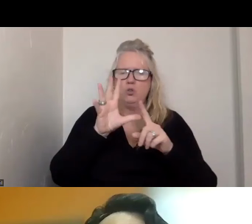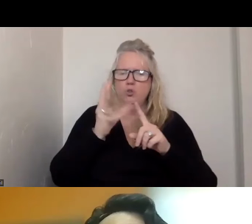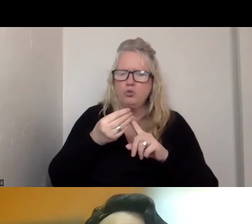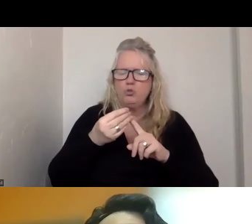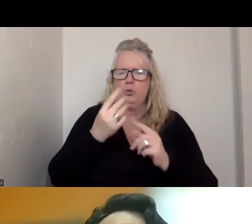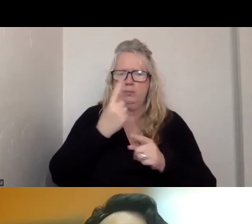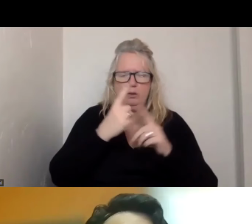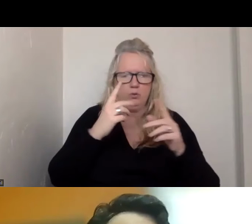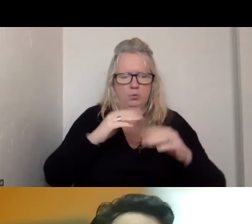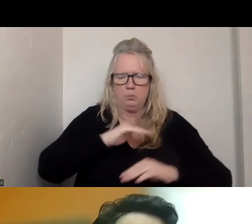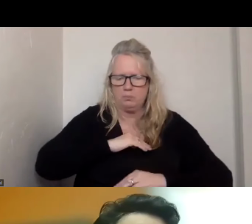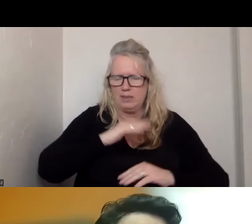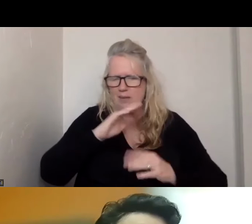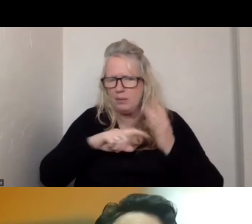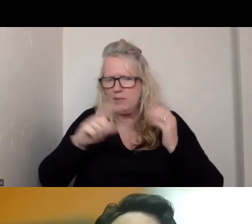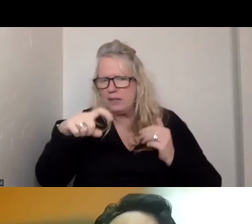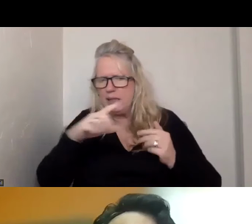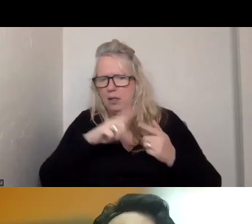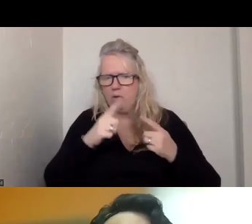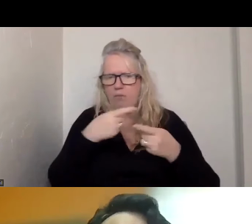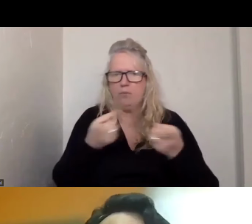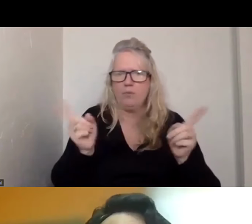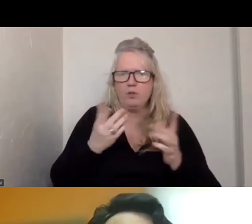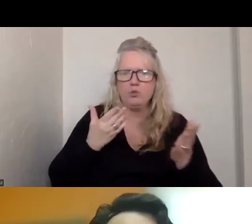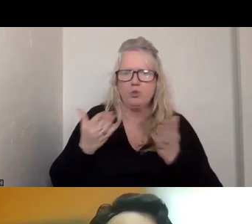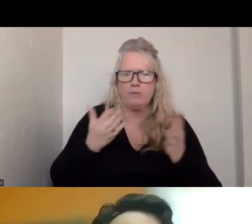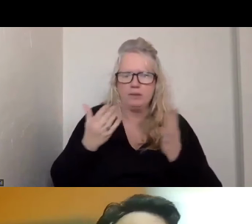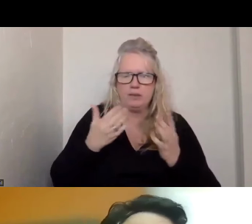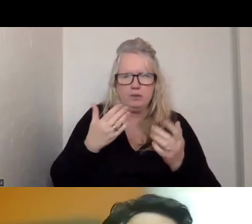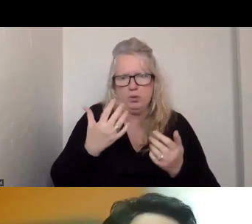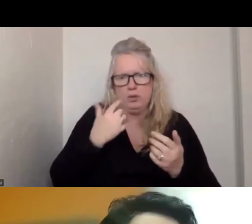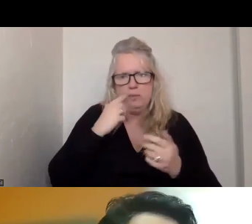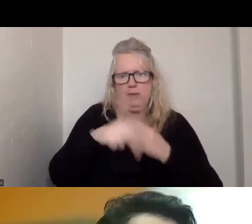THE NEEDS OF THESE CULTURES AND RESPOND TO CRISIS.